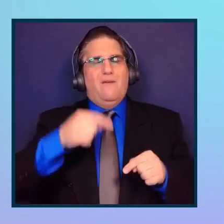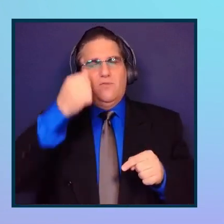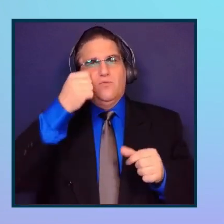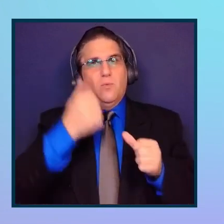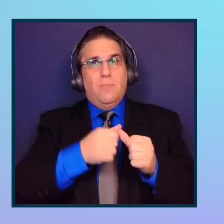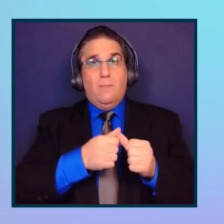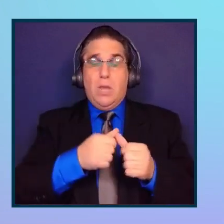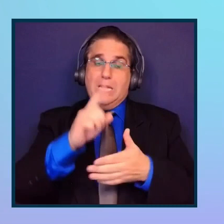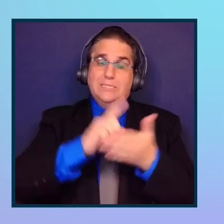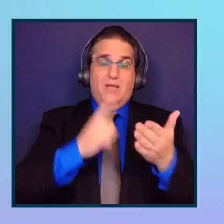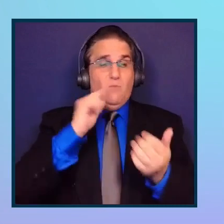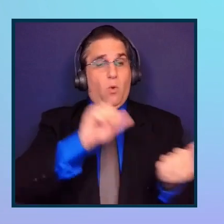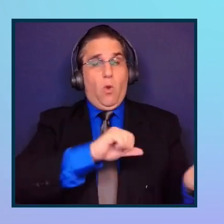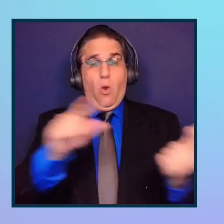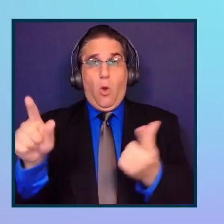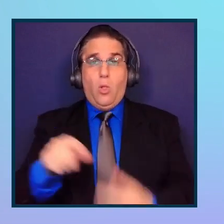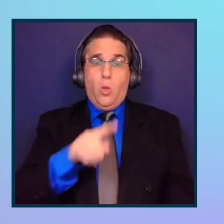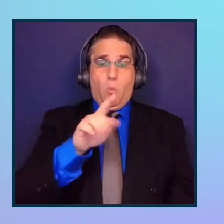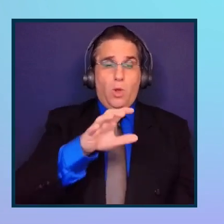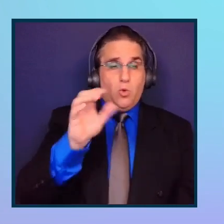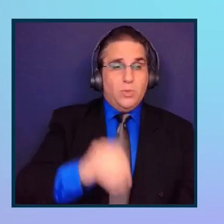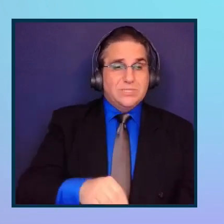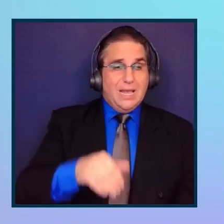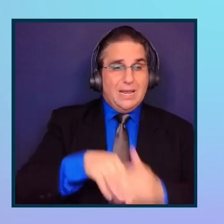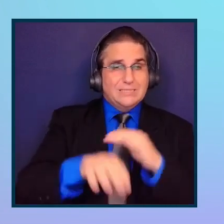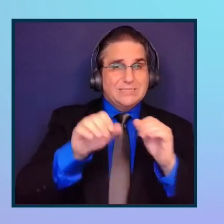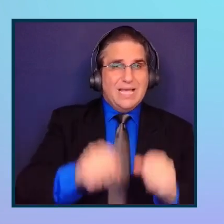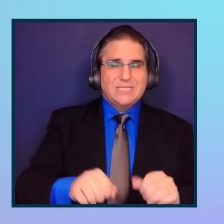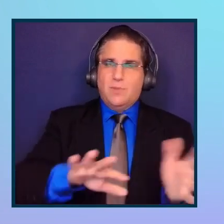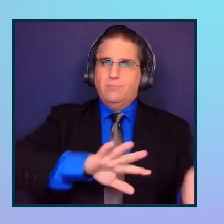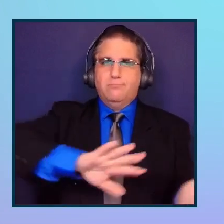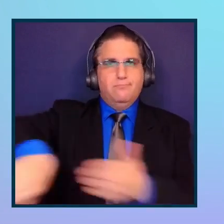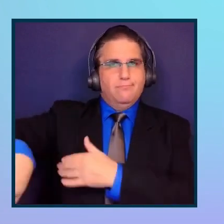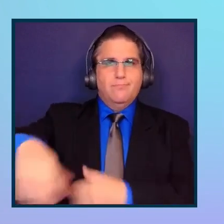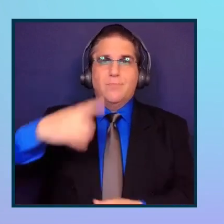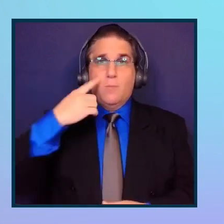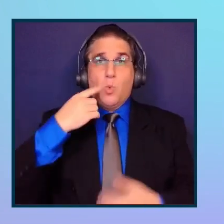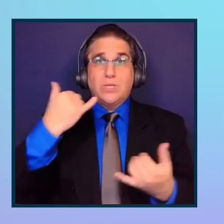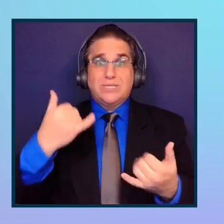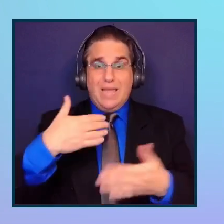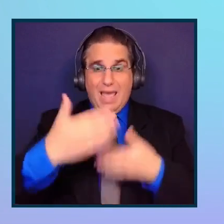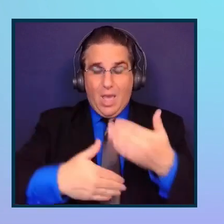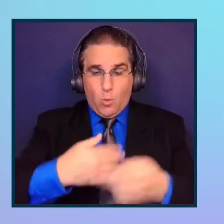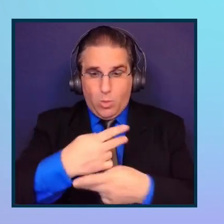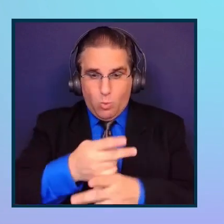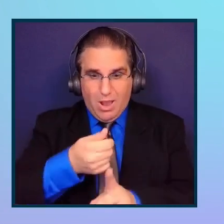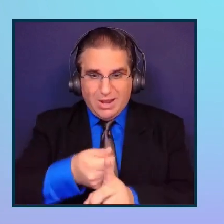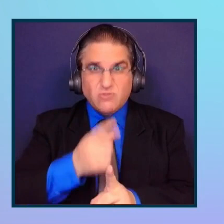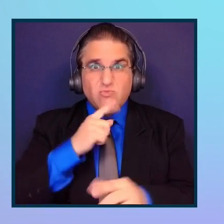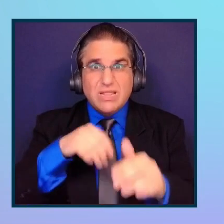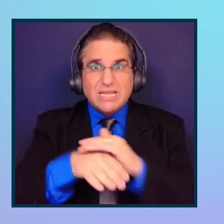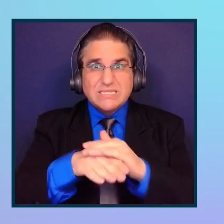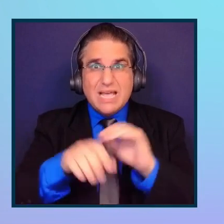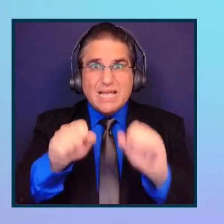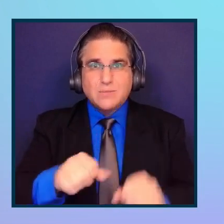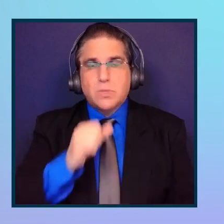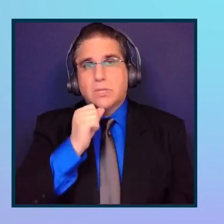to things becoming less accessible for the people who need it the most. So there's a lot to think about.